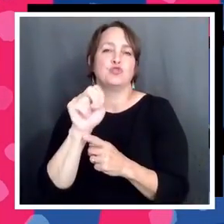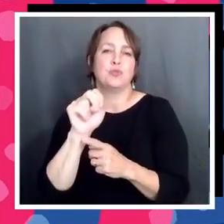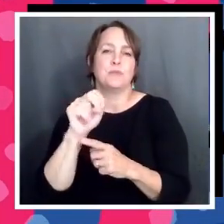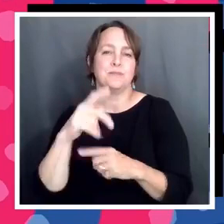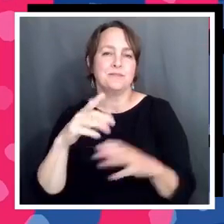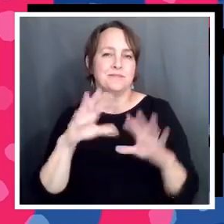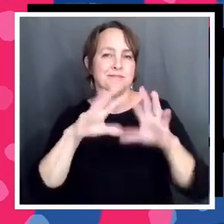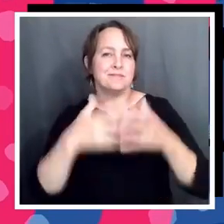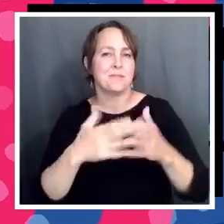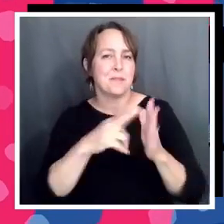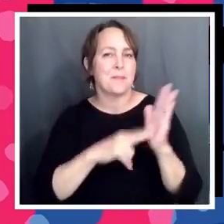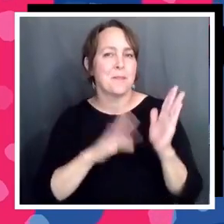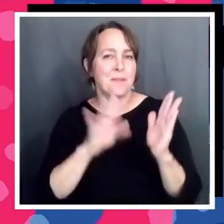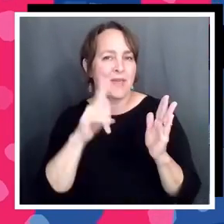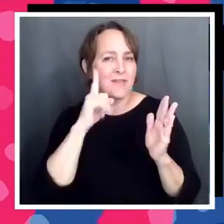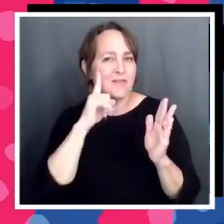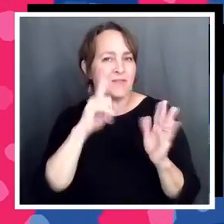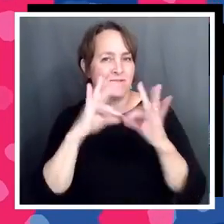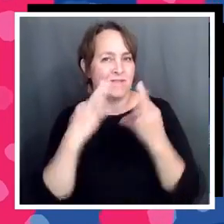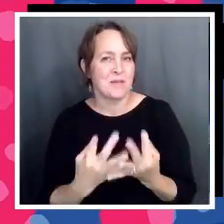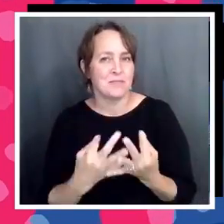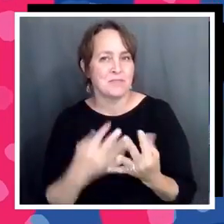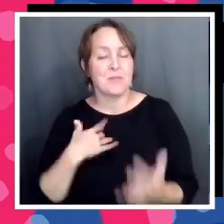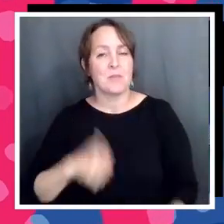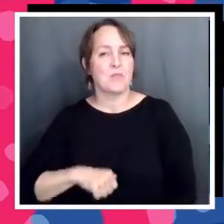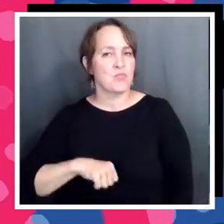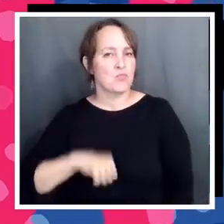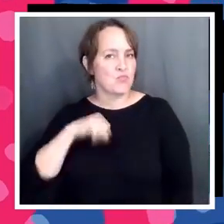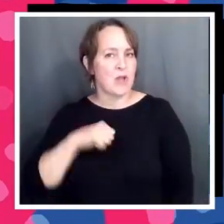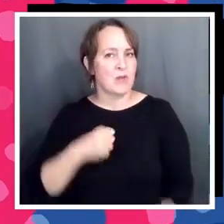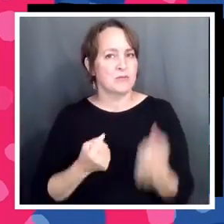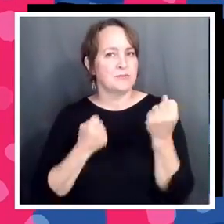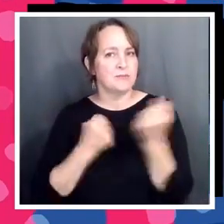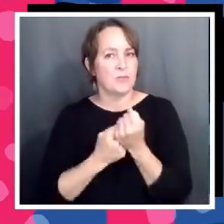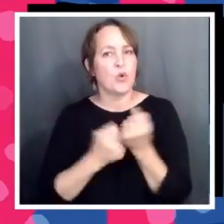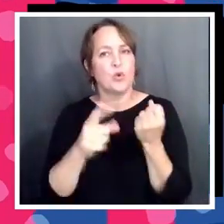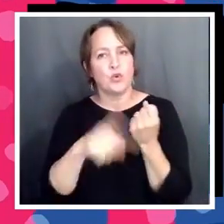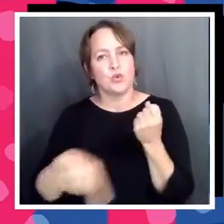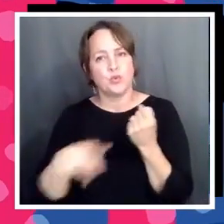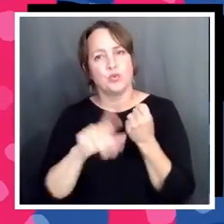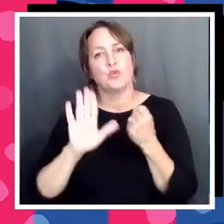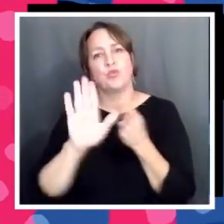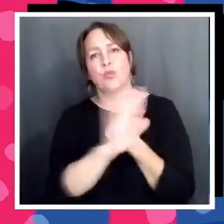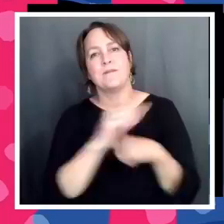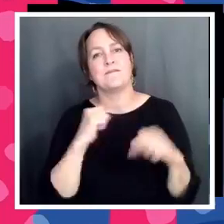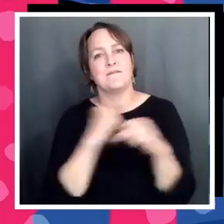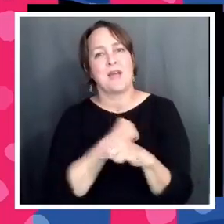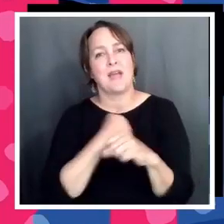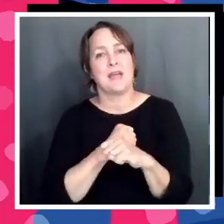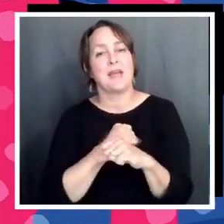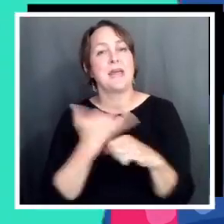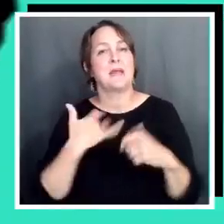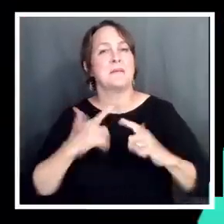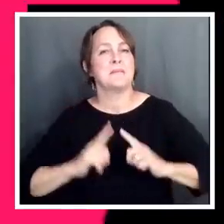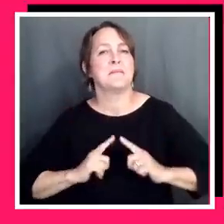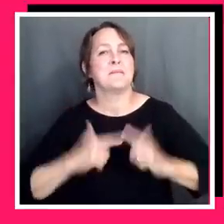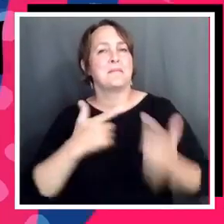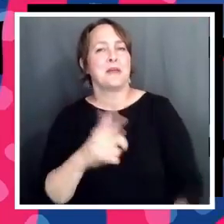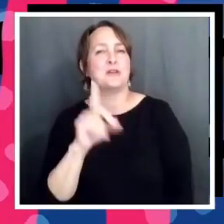BILLION AS PART OF THE INFRASTRUCTURE PACKAGE FOR